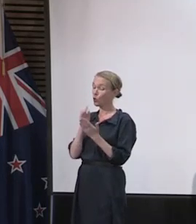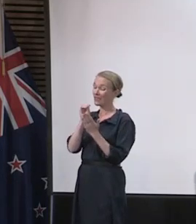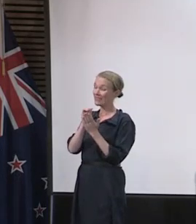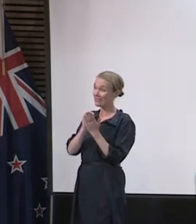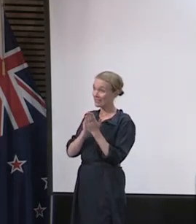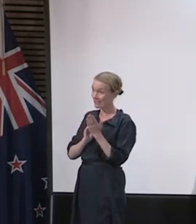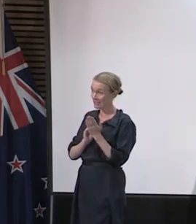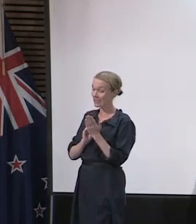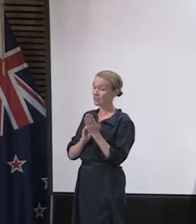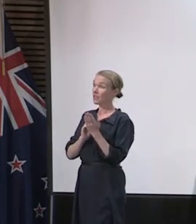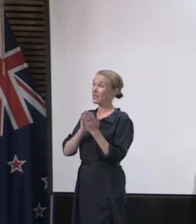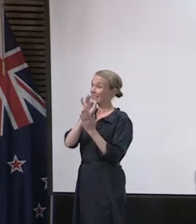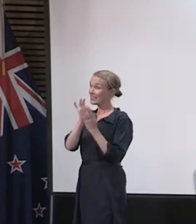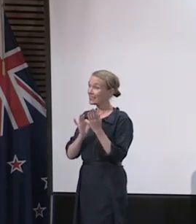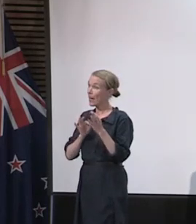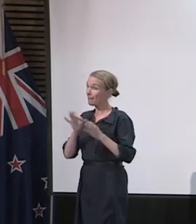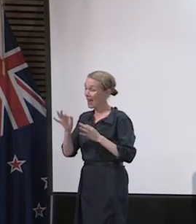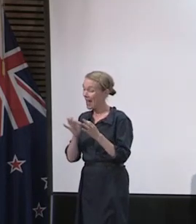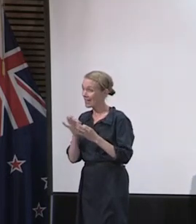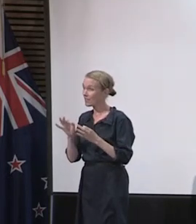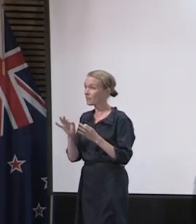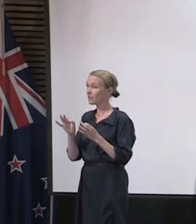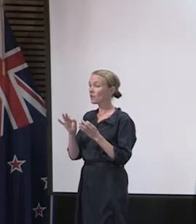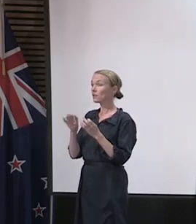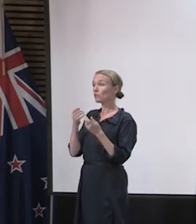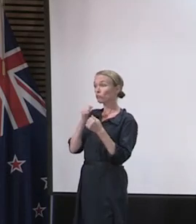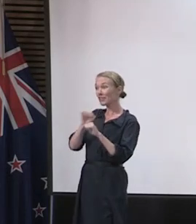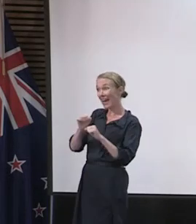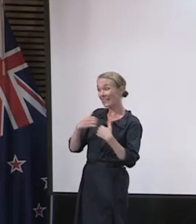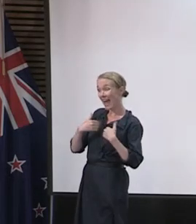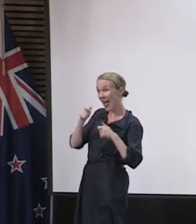arrangements in place that do the very best possible to